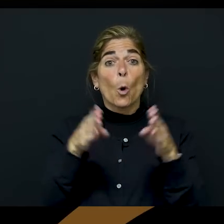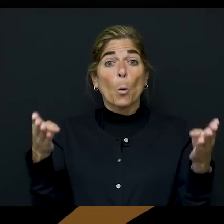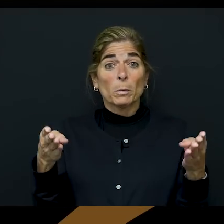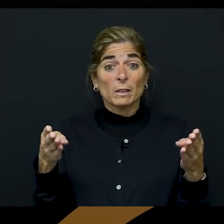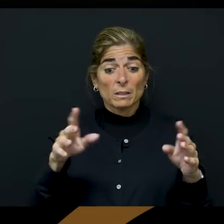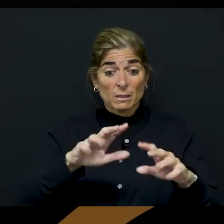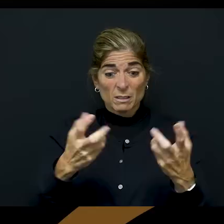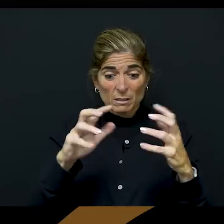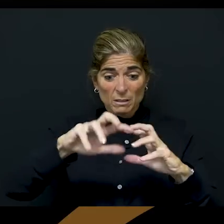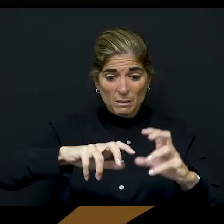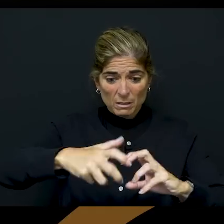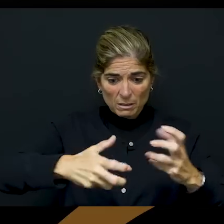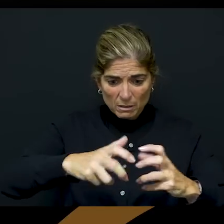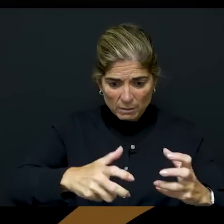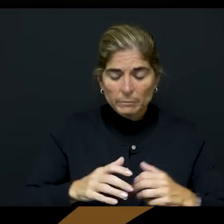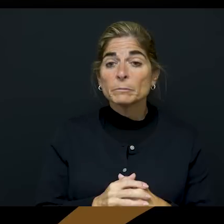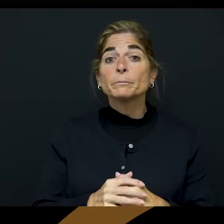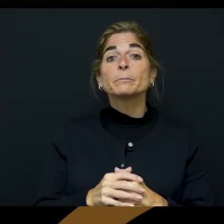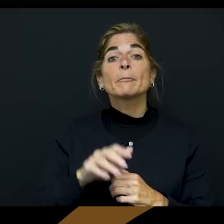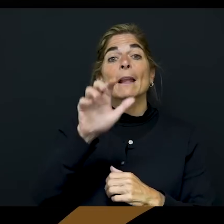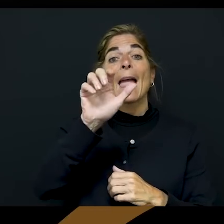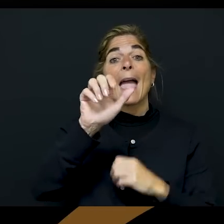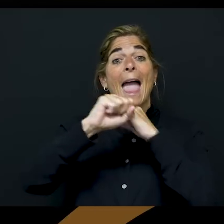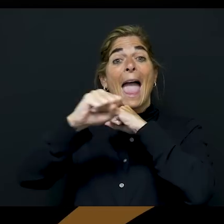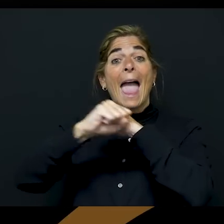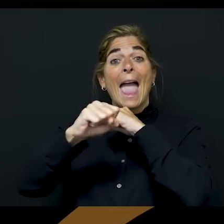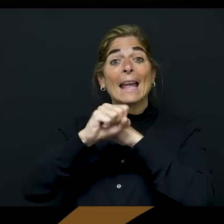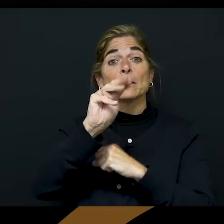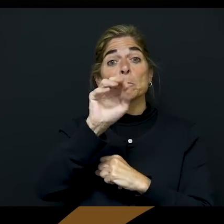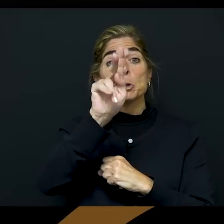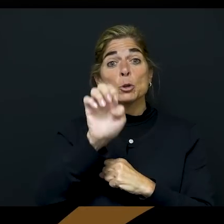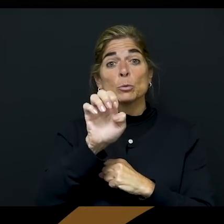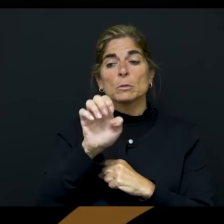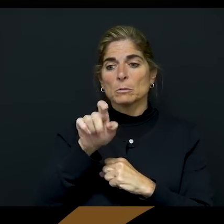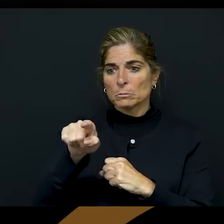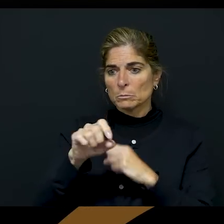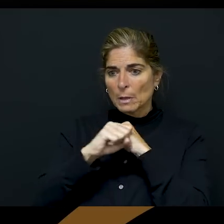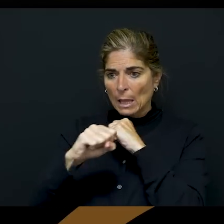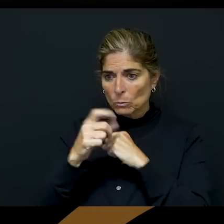I asked them to watch our ads on mute and then explain the storyline at the end.